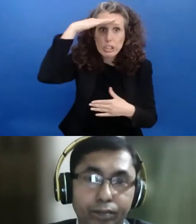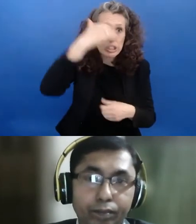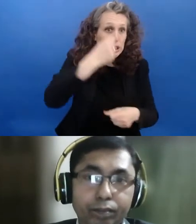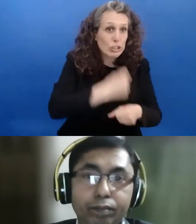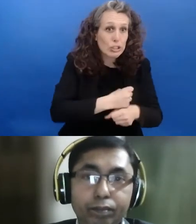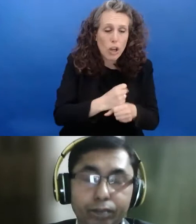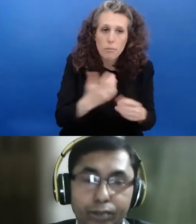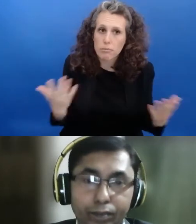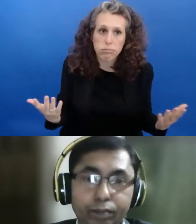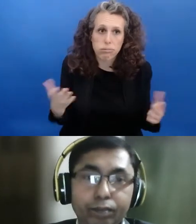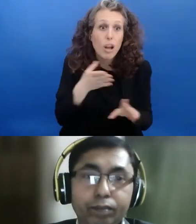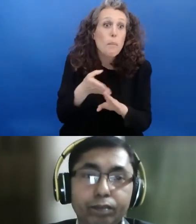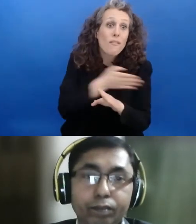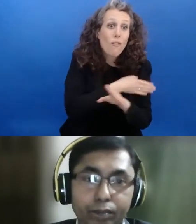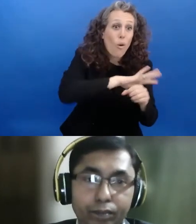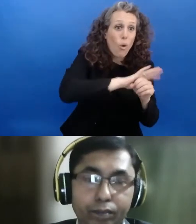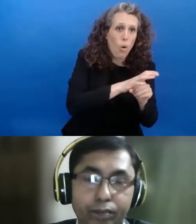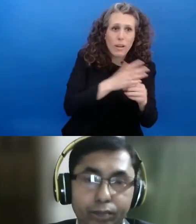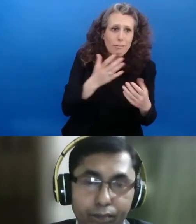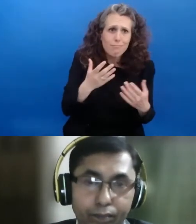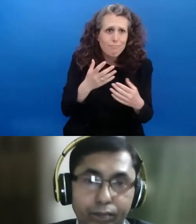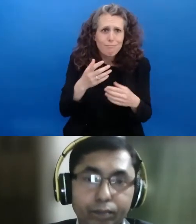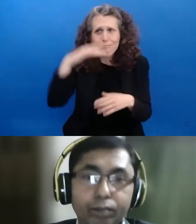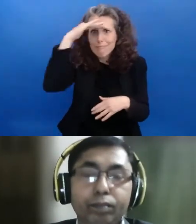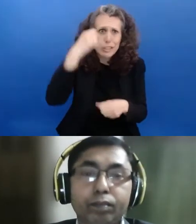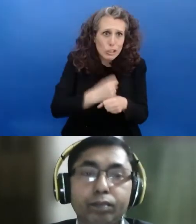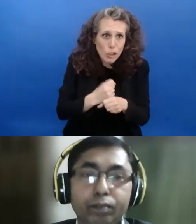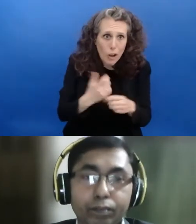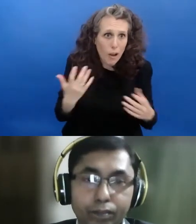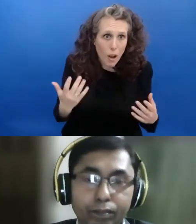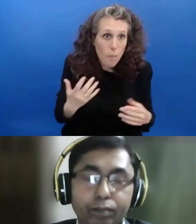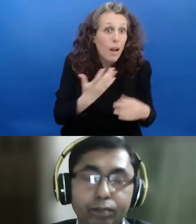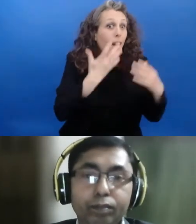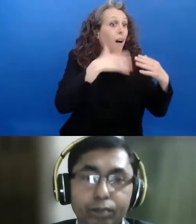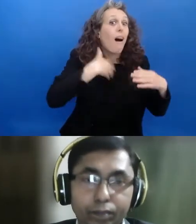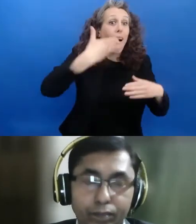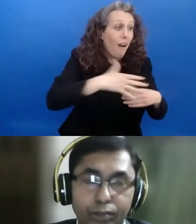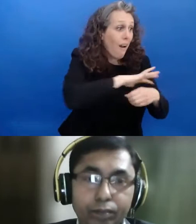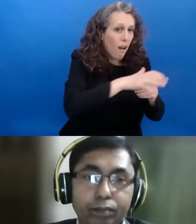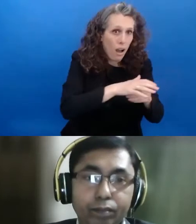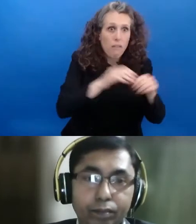the labor market before the pandemic especially in the formal uh formal sector so we want to discuss